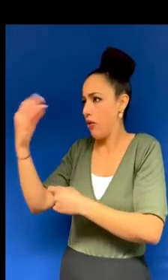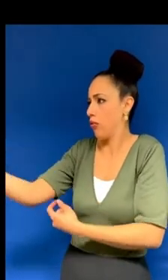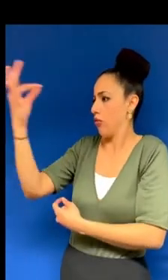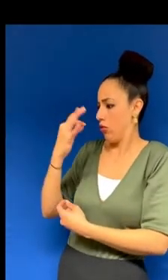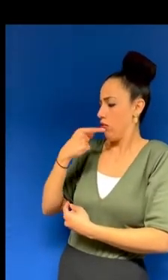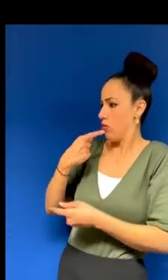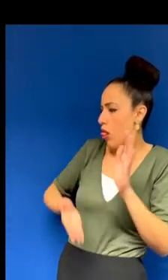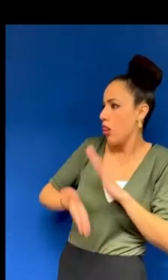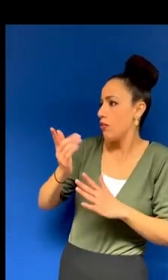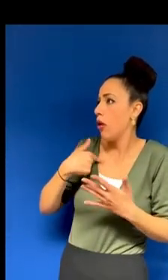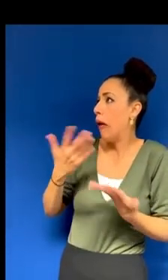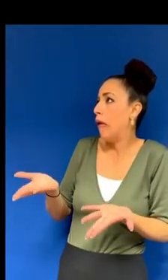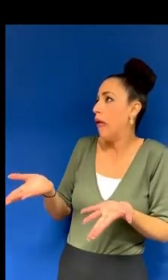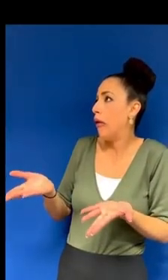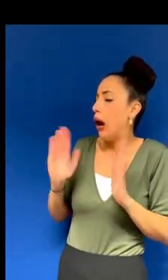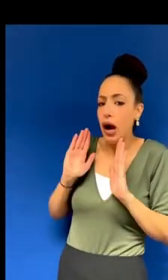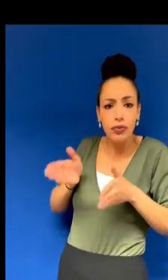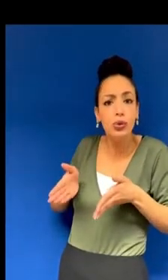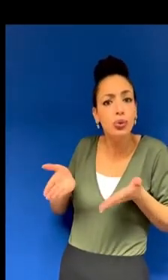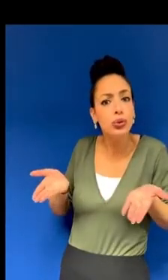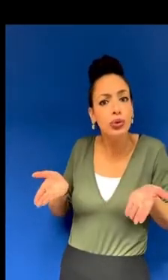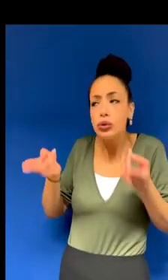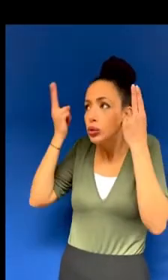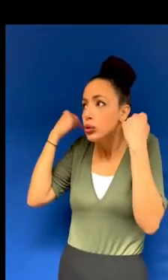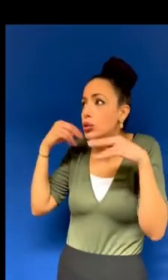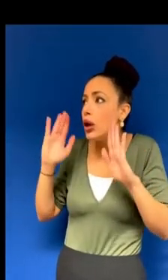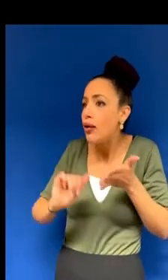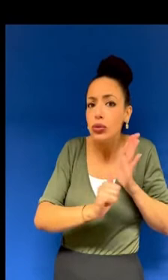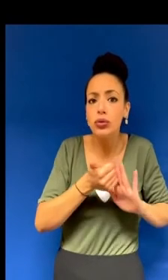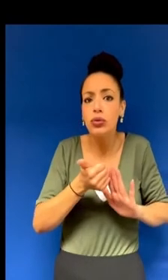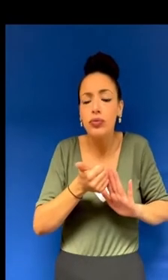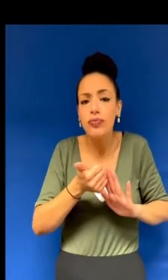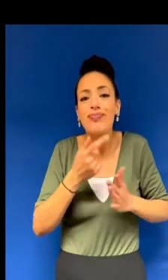lot of people that don't know what their rights are, and think that a landlord can just ask them